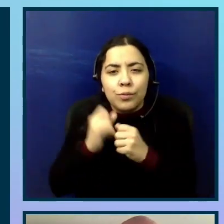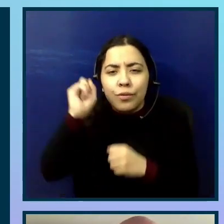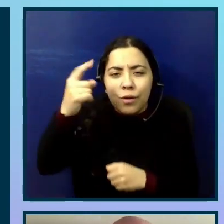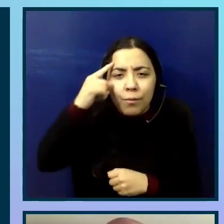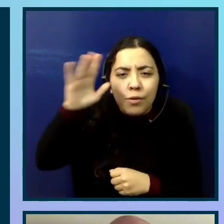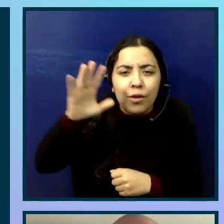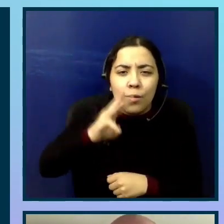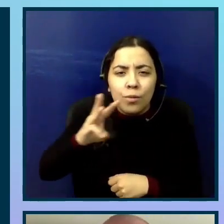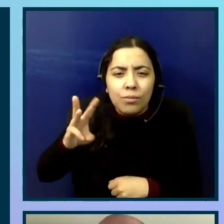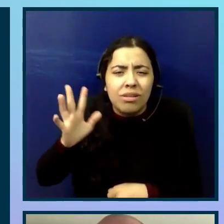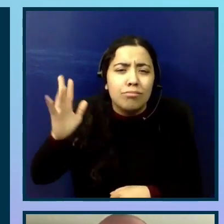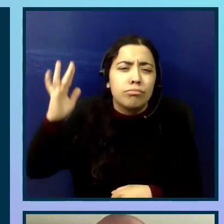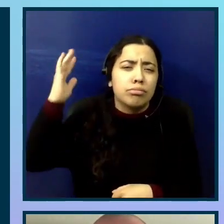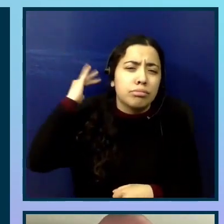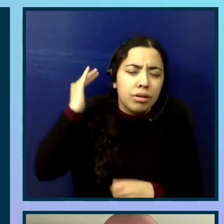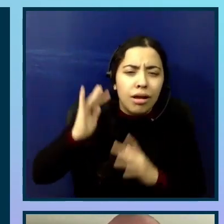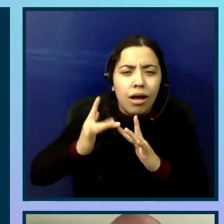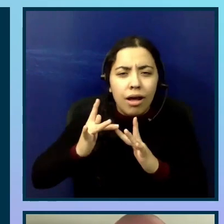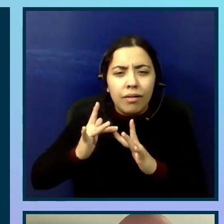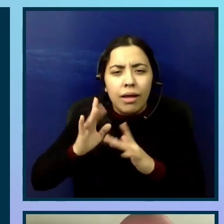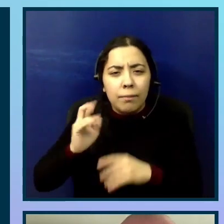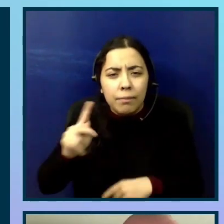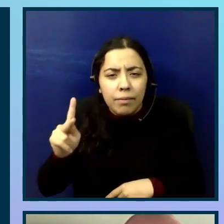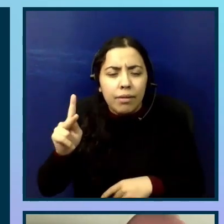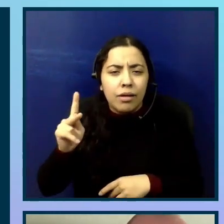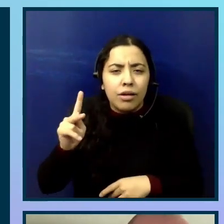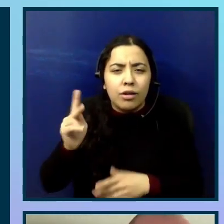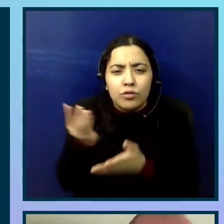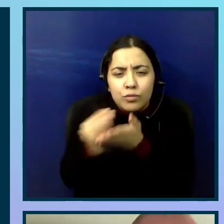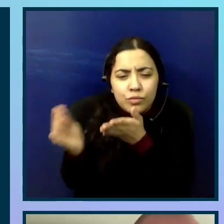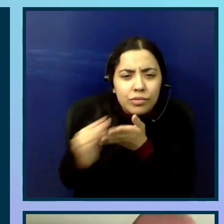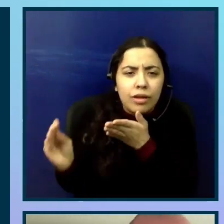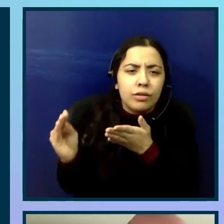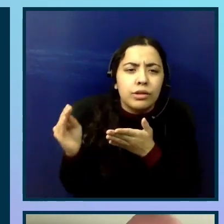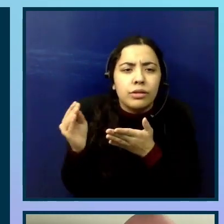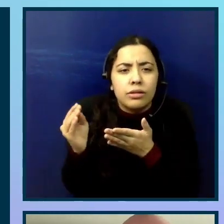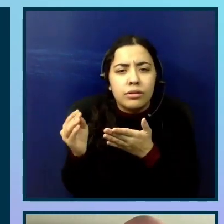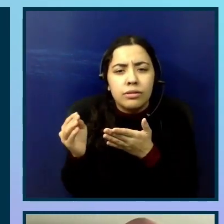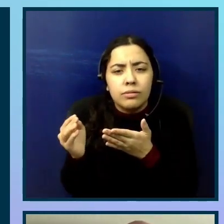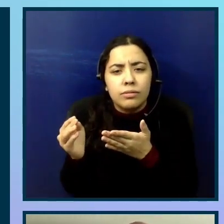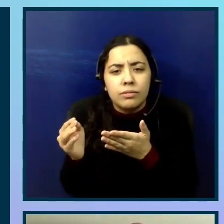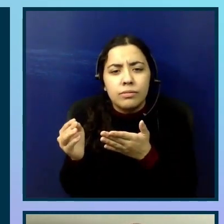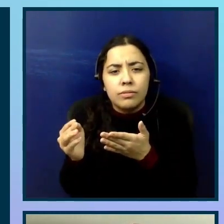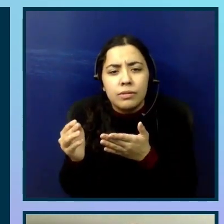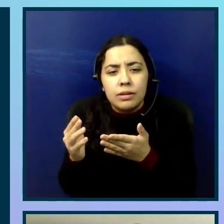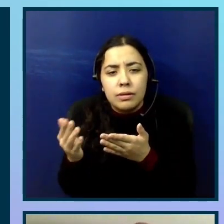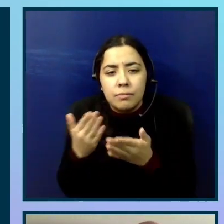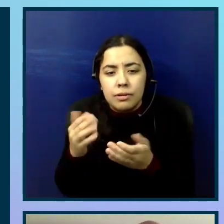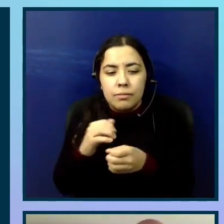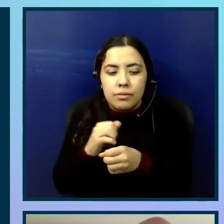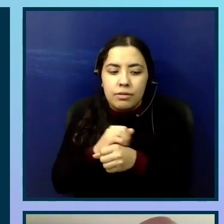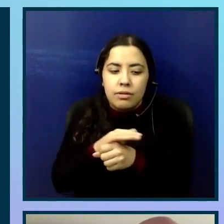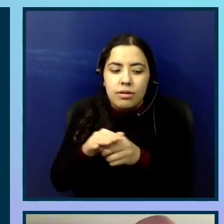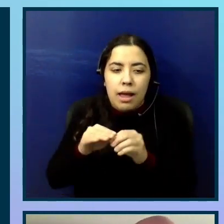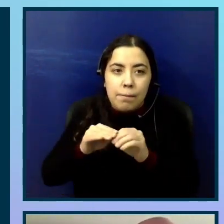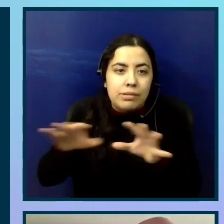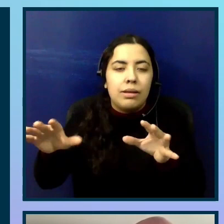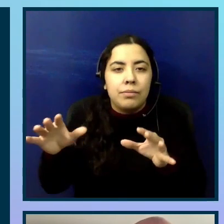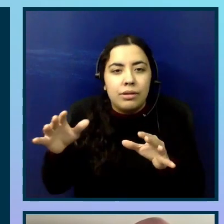sort of online banking and transactional sites and maybe academic and learning. But we now are in a world with games